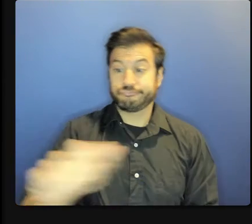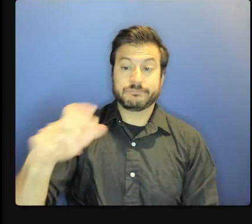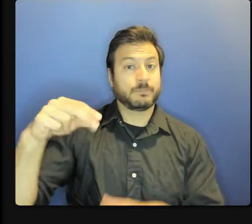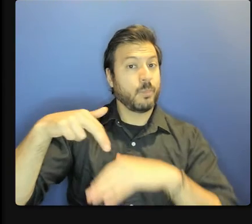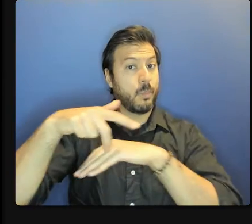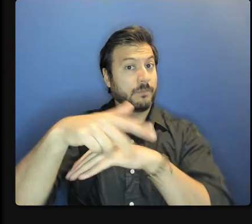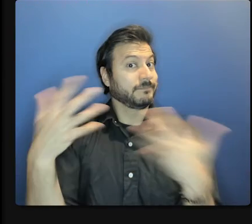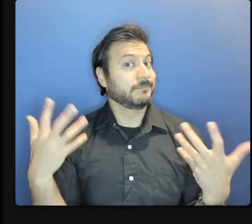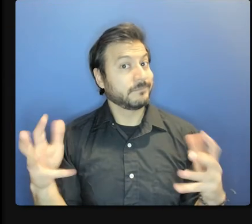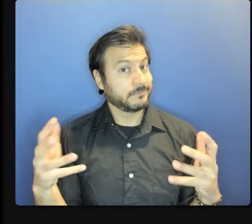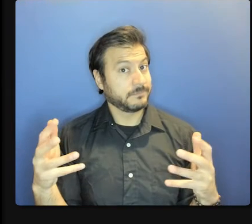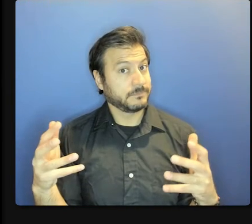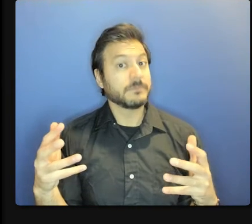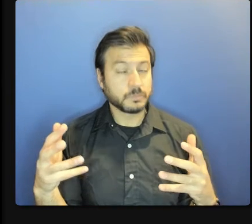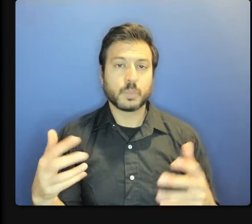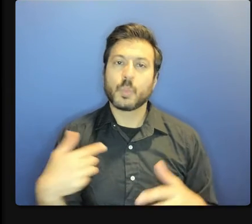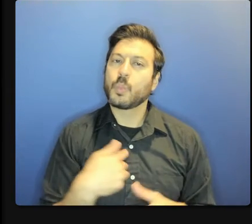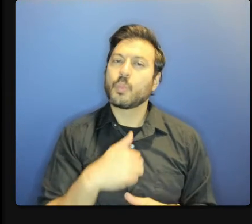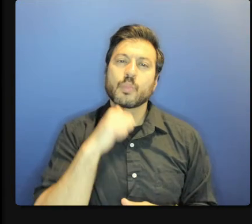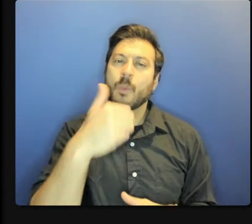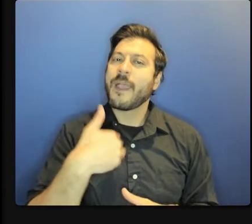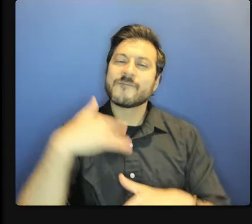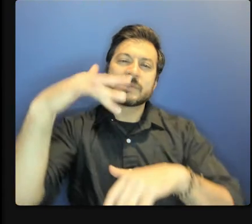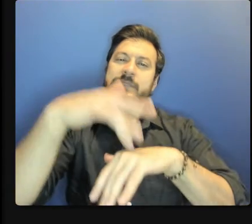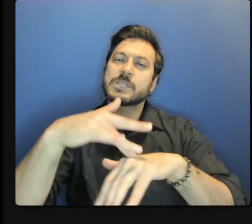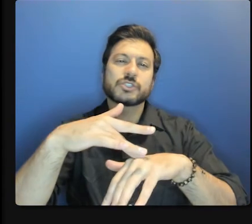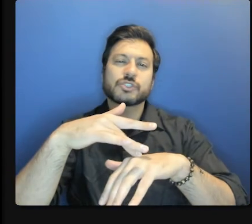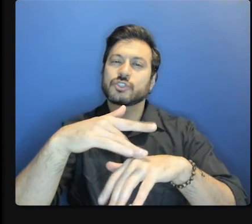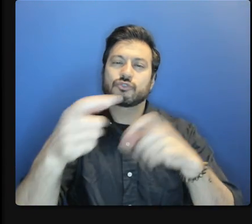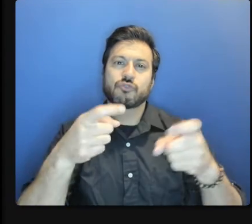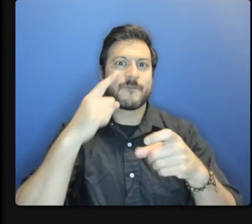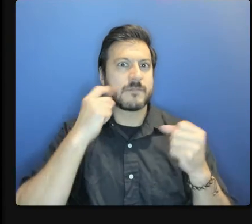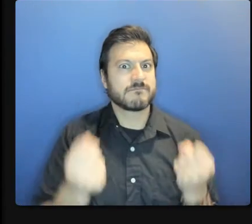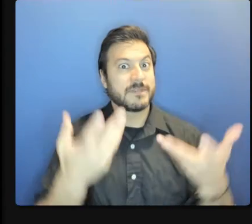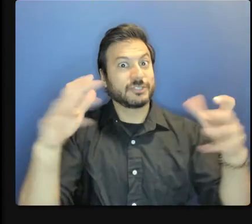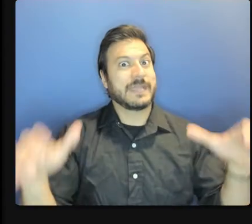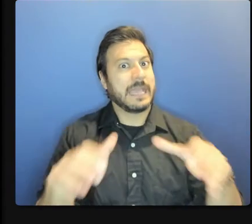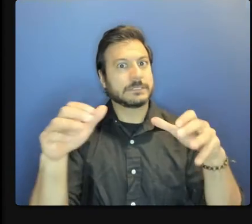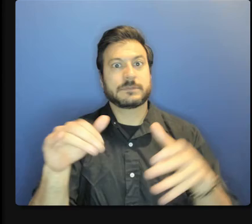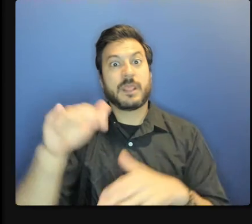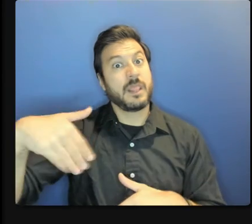to swing your sword and move around. Ideally, we wouldn't have touch controls for a bunch of actions